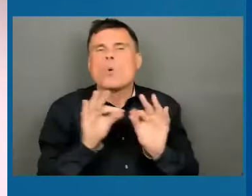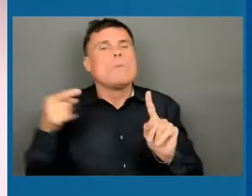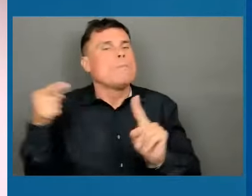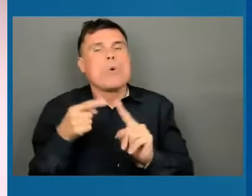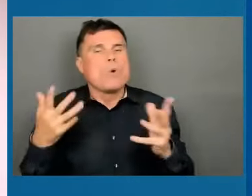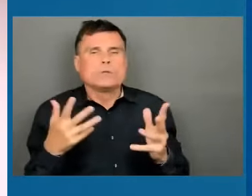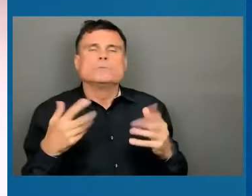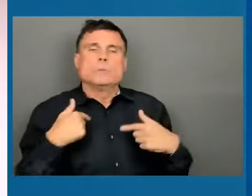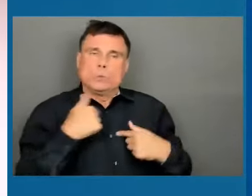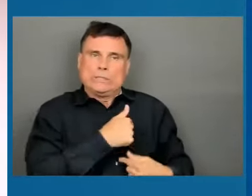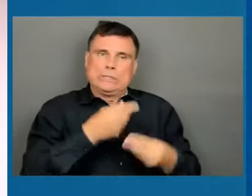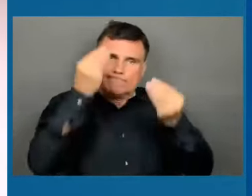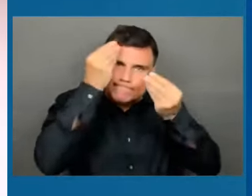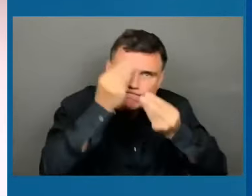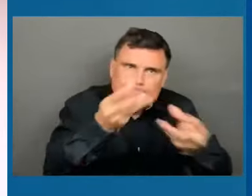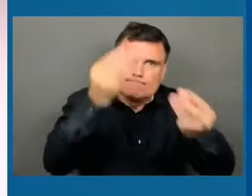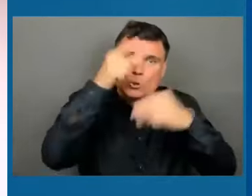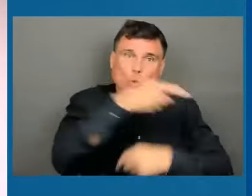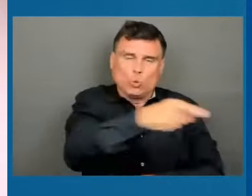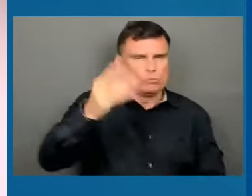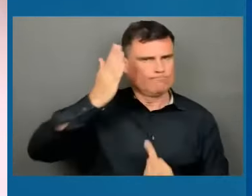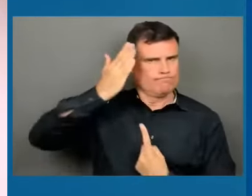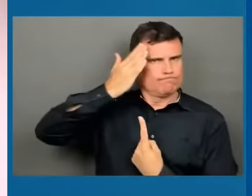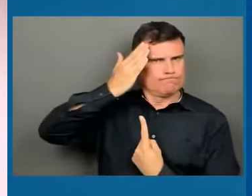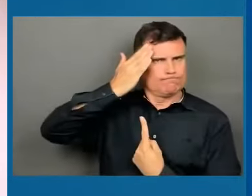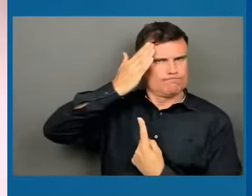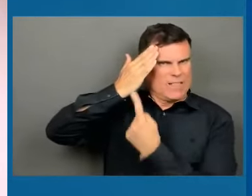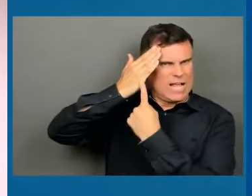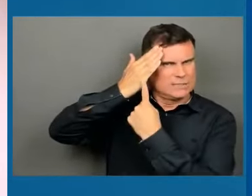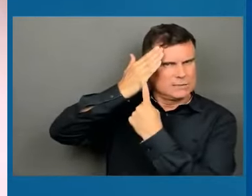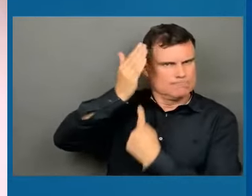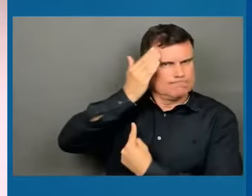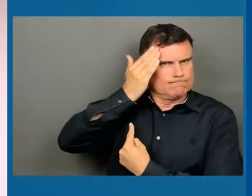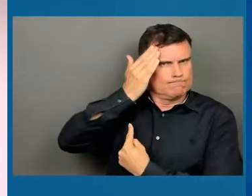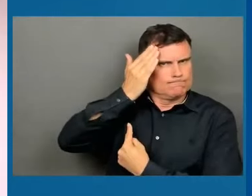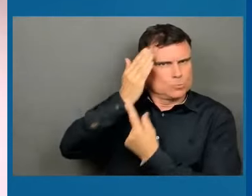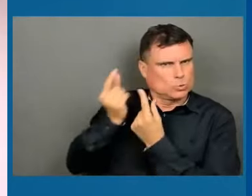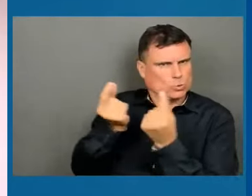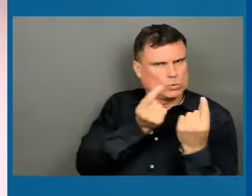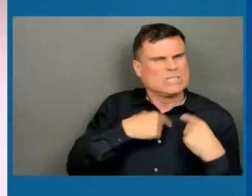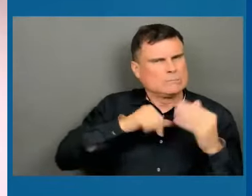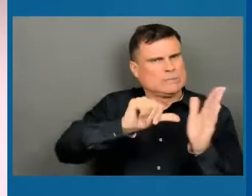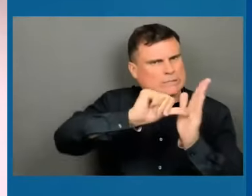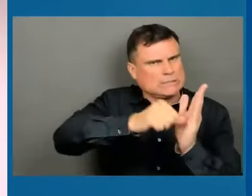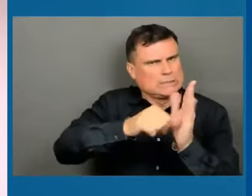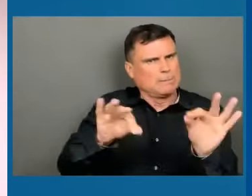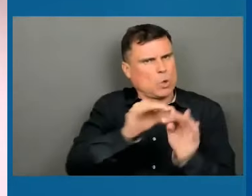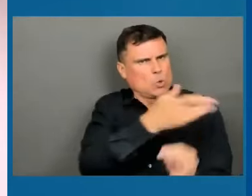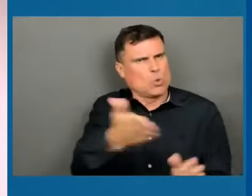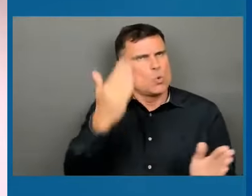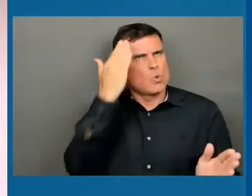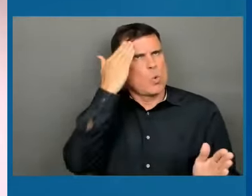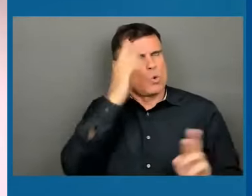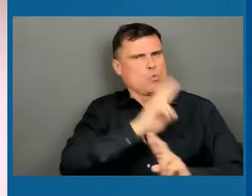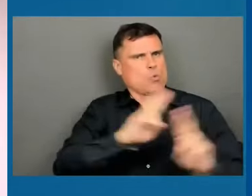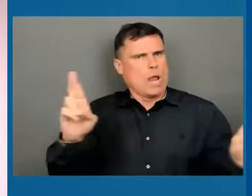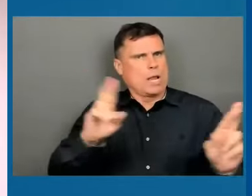exist and preparing for them. Our next question comes from